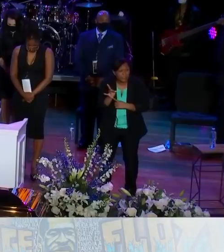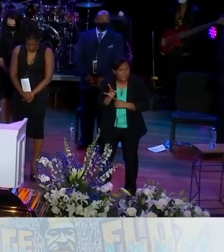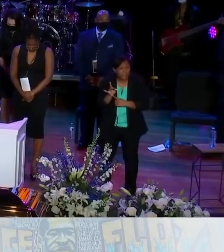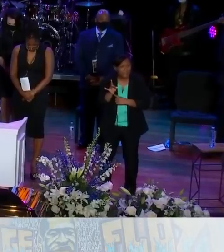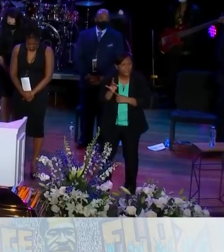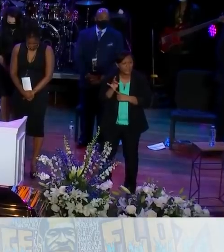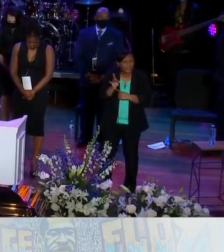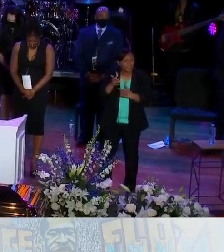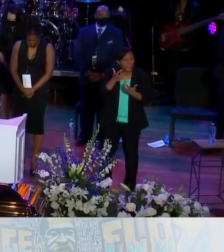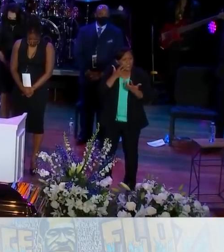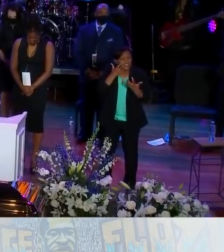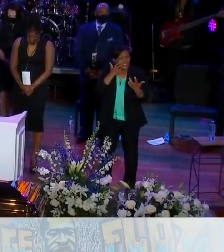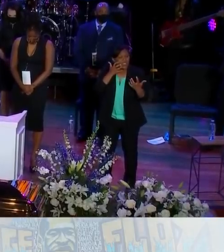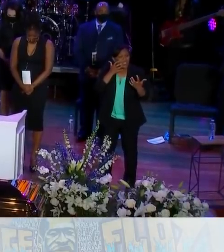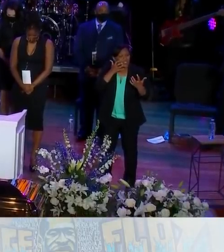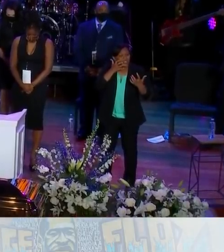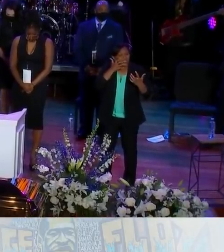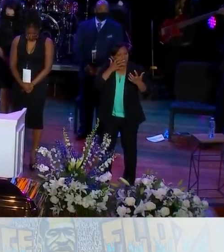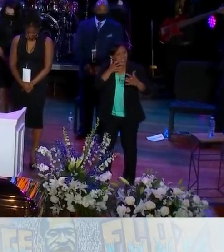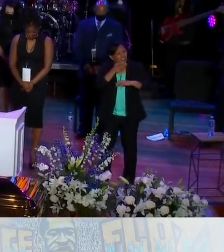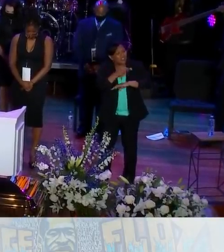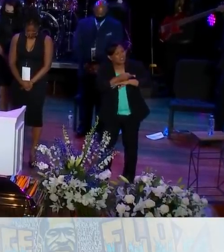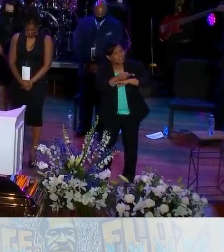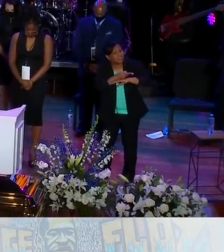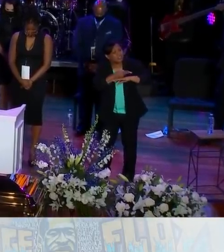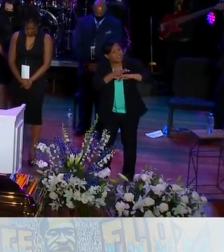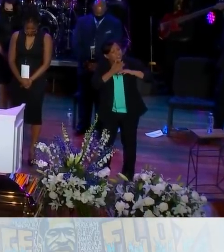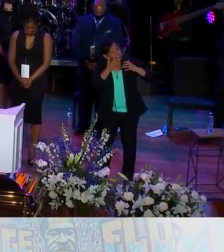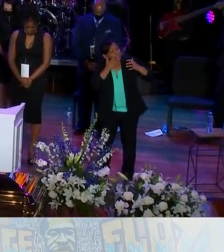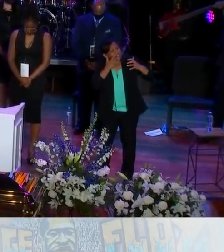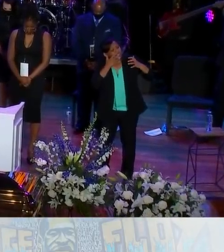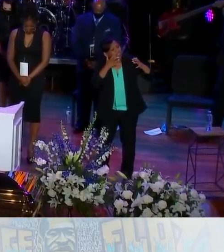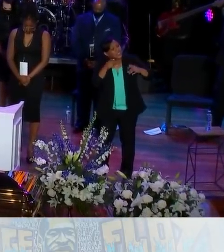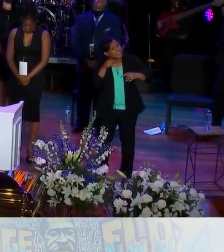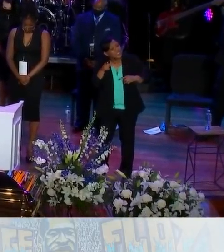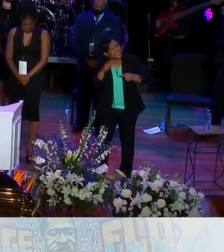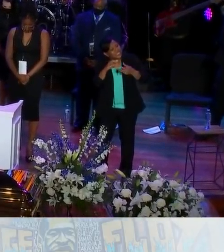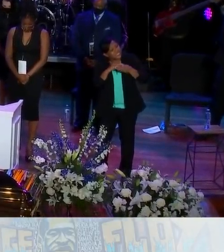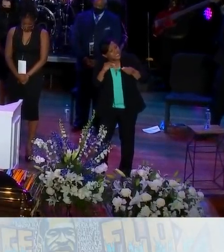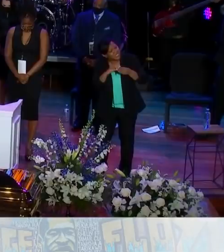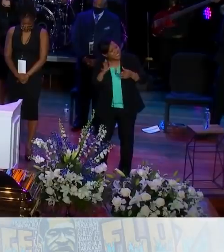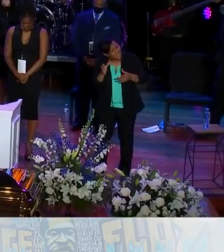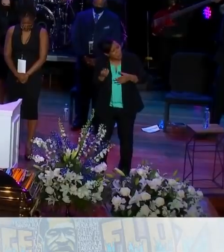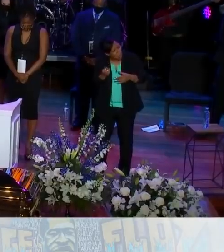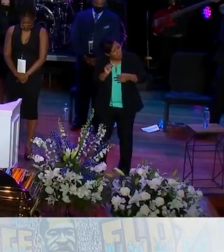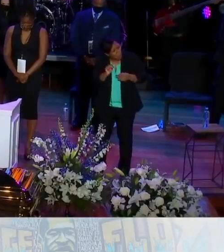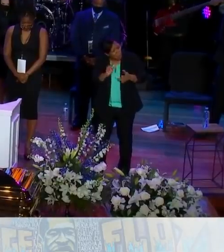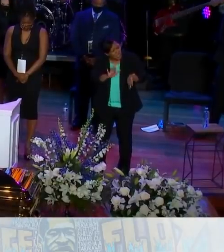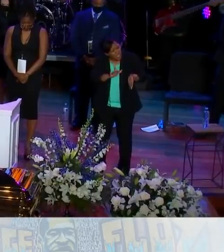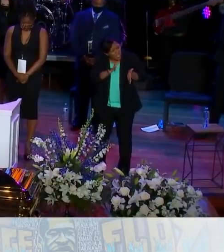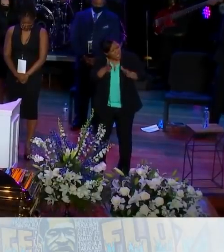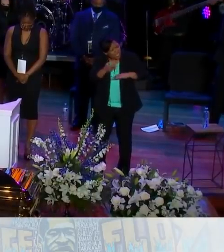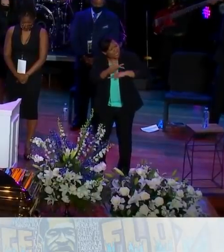THERE FOR THOSE 8 MINUTES, BEGGING FOR HIS LIFE, I HEARD